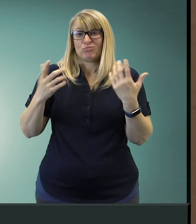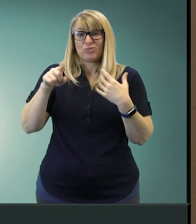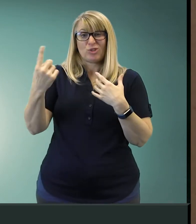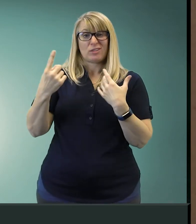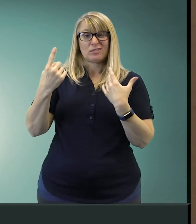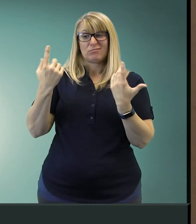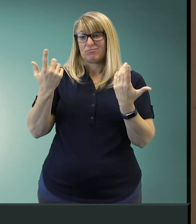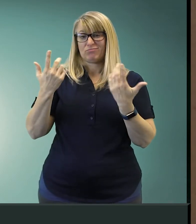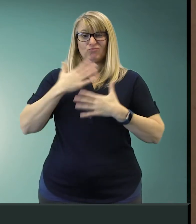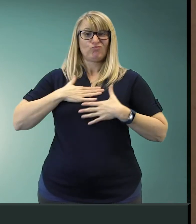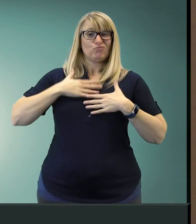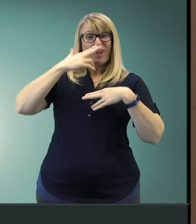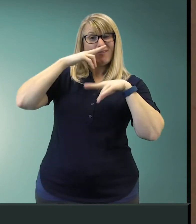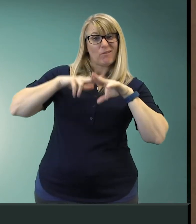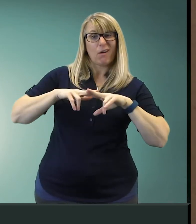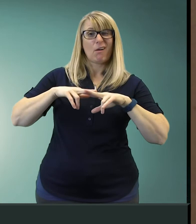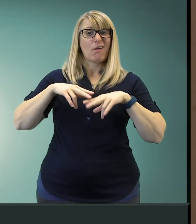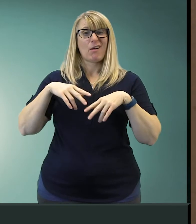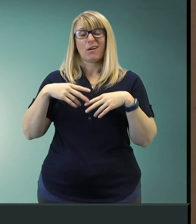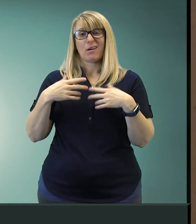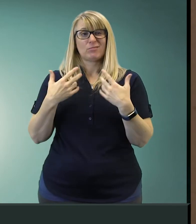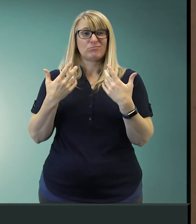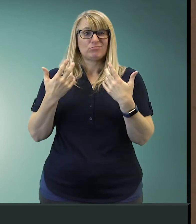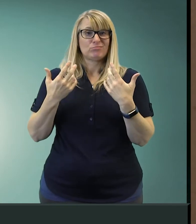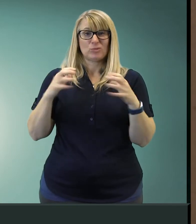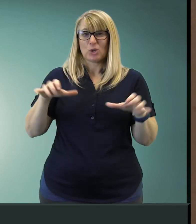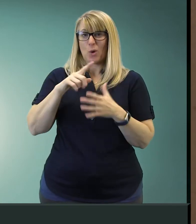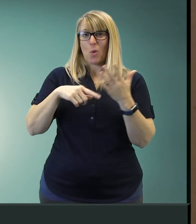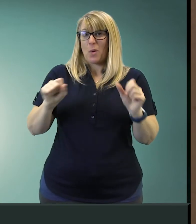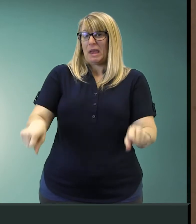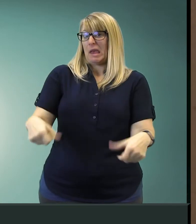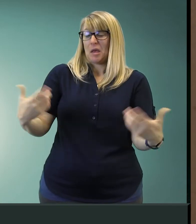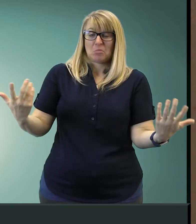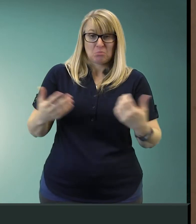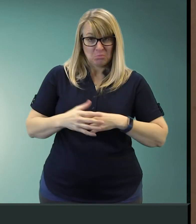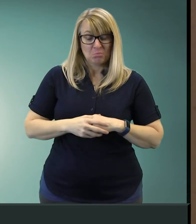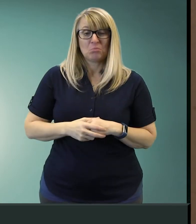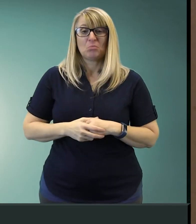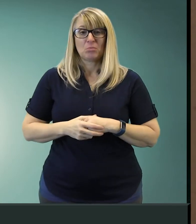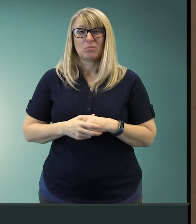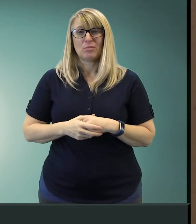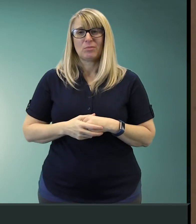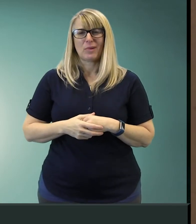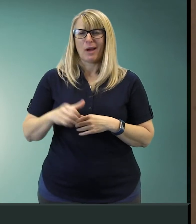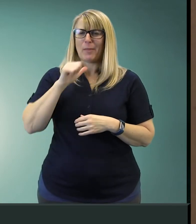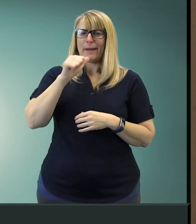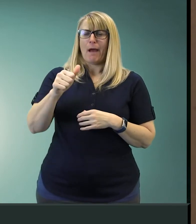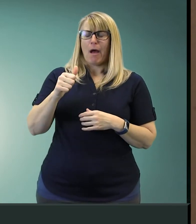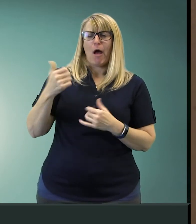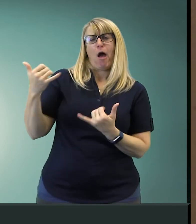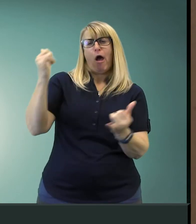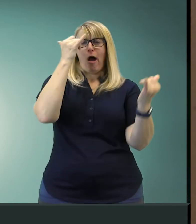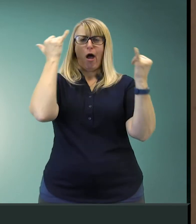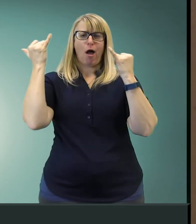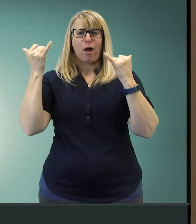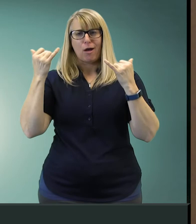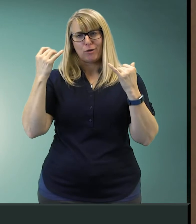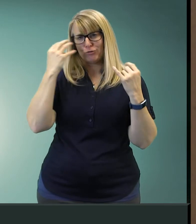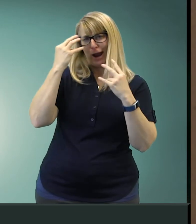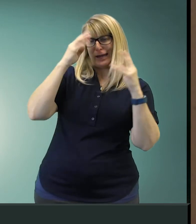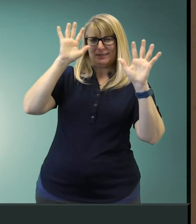We'll just really have a blast doing whatever we can. We won't get rowdy, or crazy, or anything,